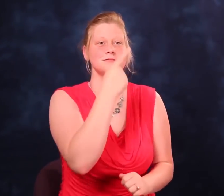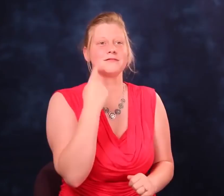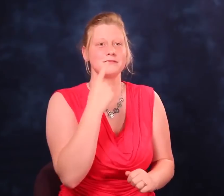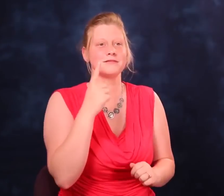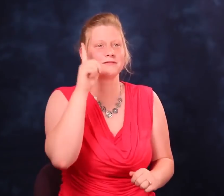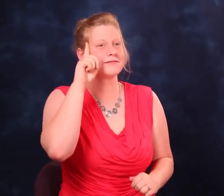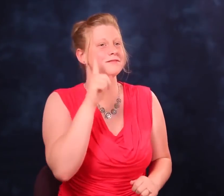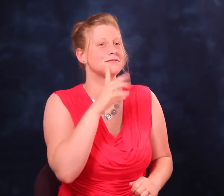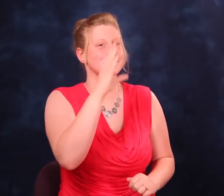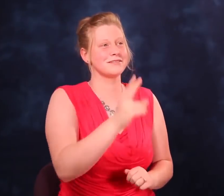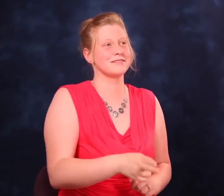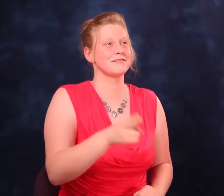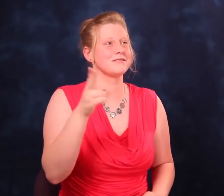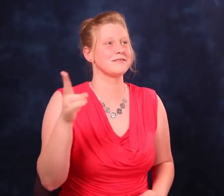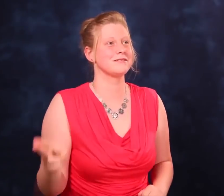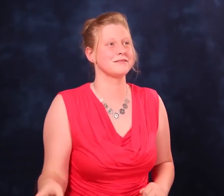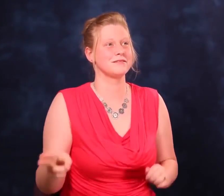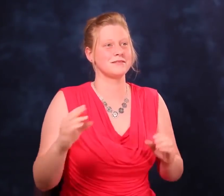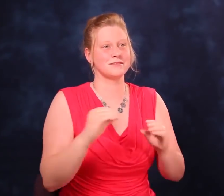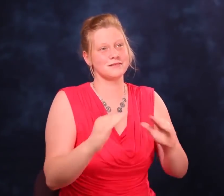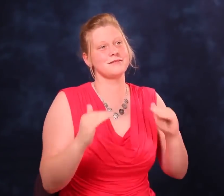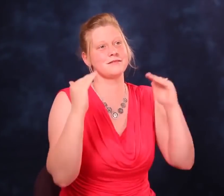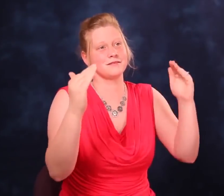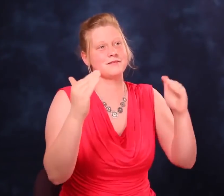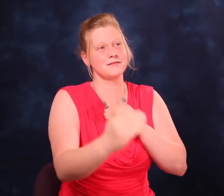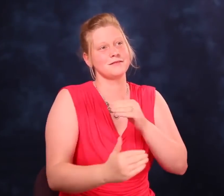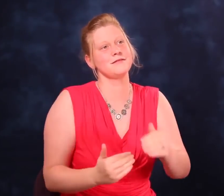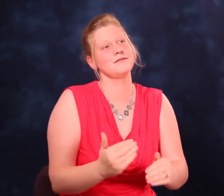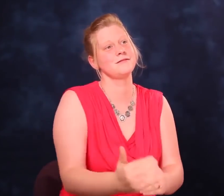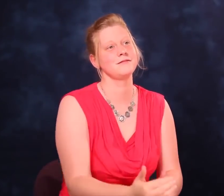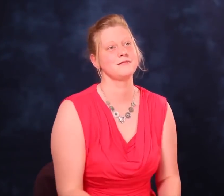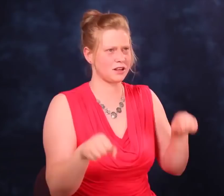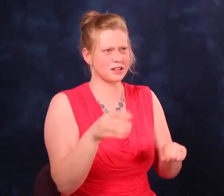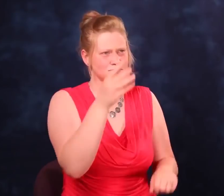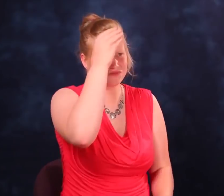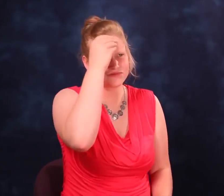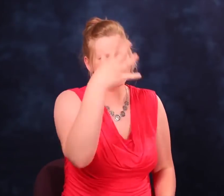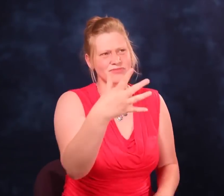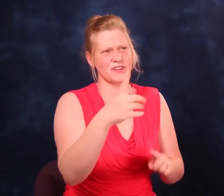who are deaf or hard-of-hearing in advance.